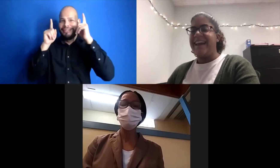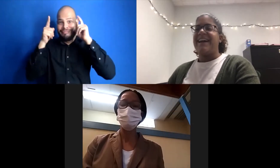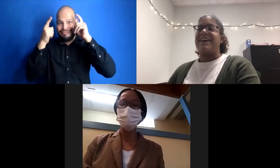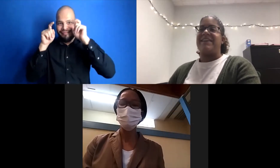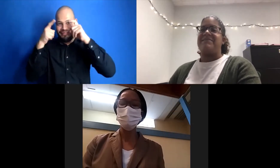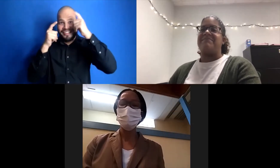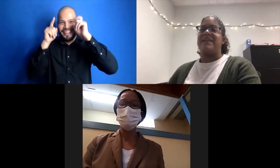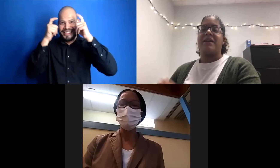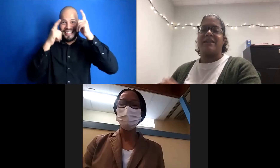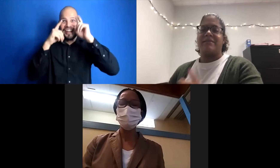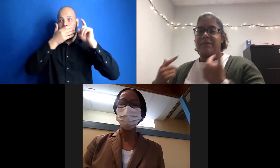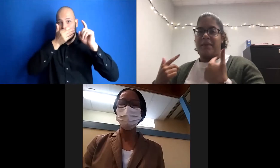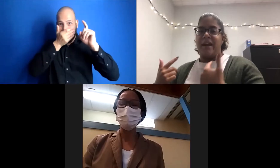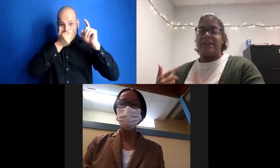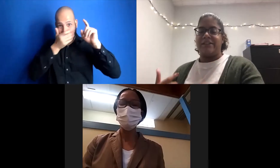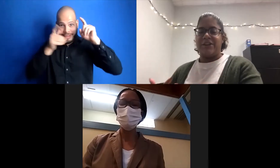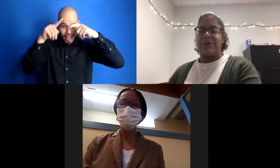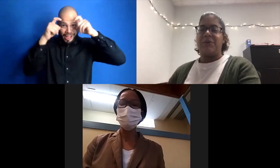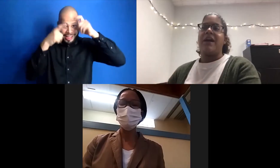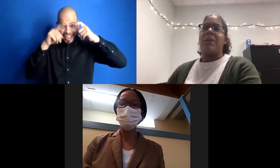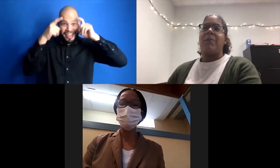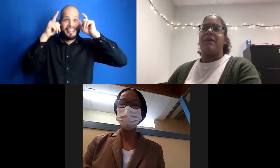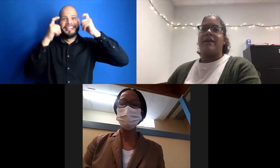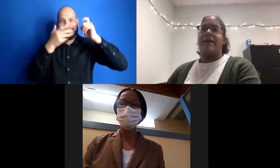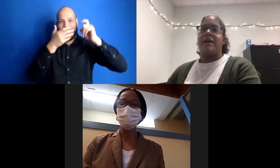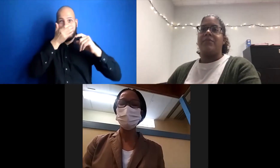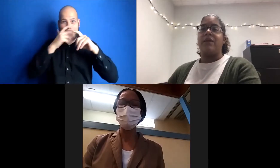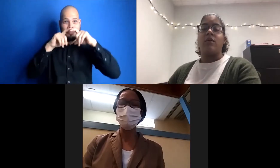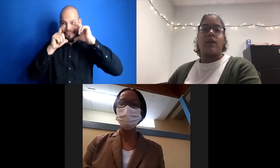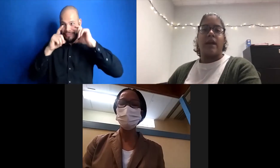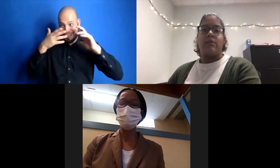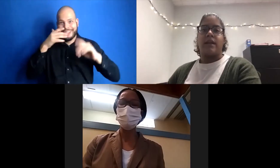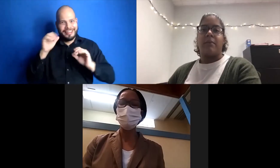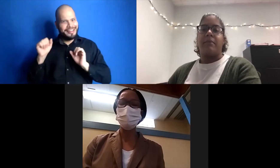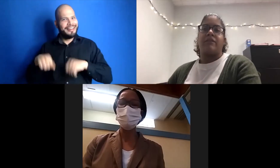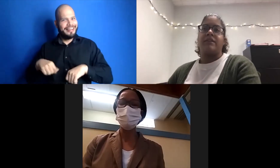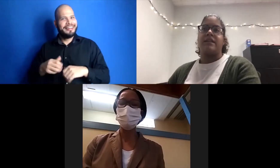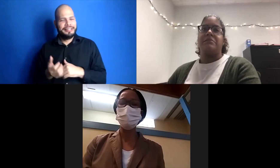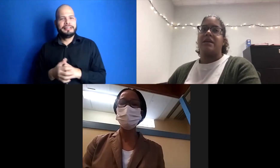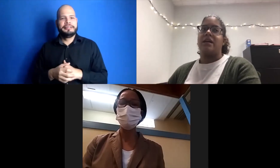um it might like my eyes too but um they were okay with that but at the same time